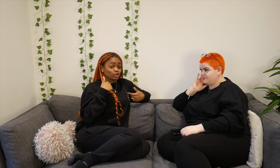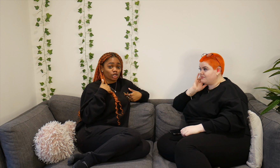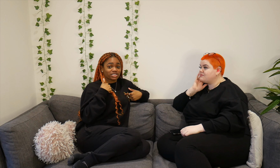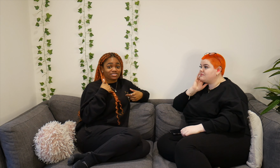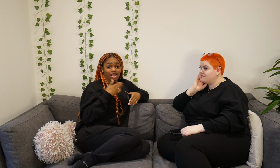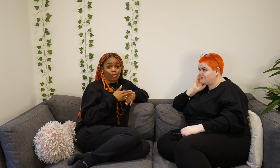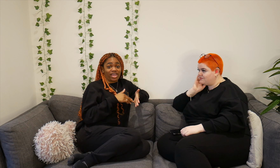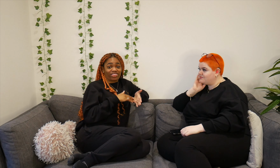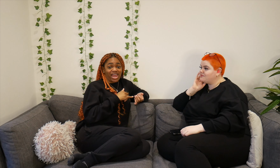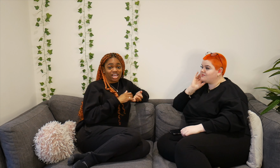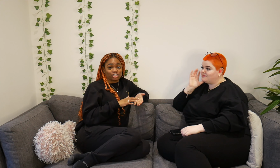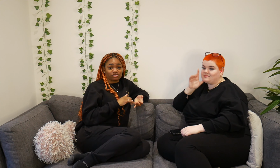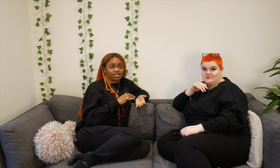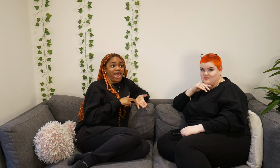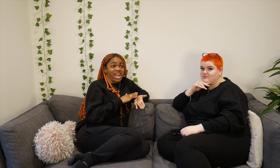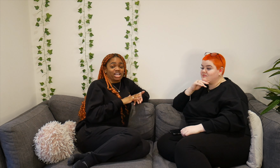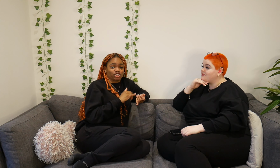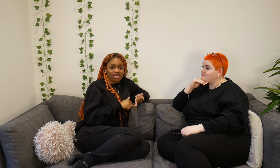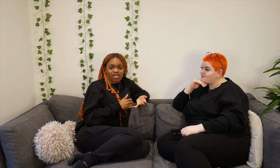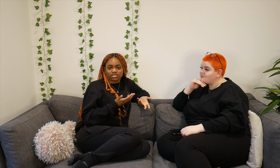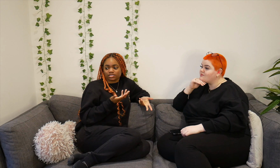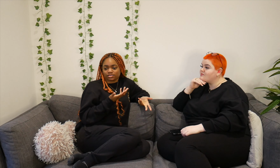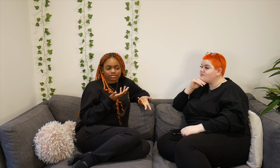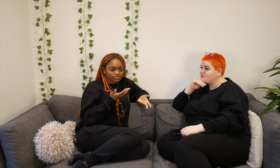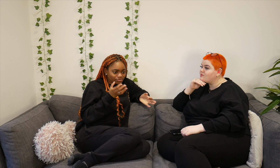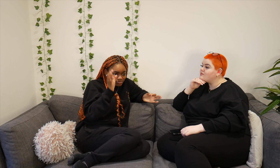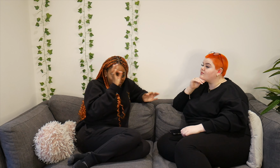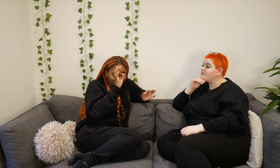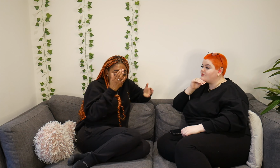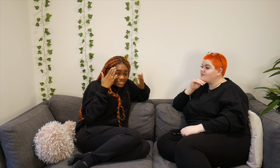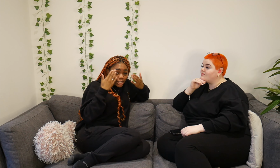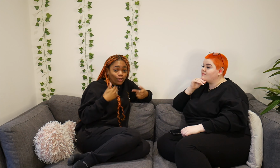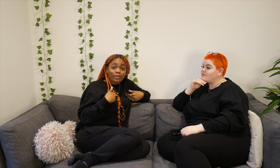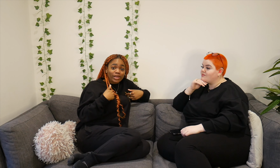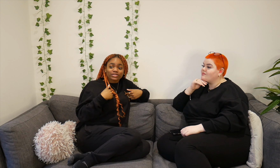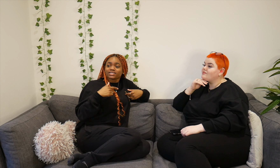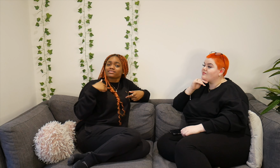I'm an audiologist, I work in the NHS, I didn't know about it.